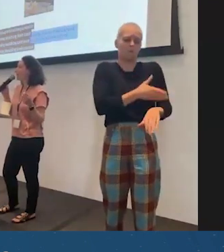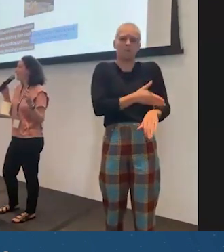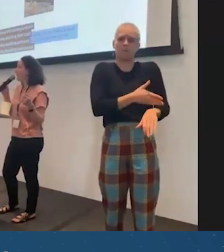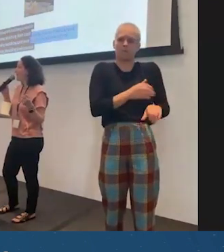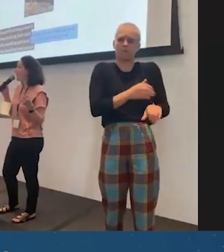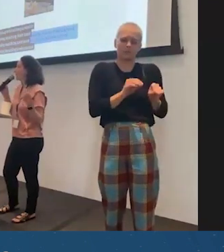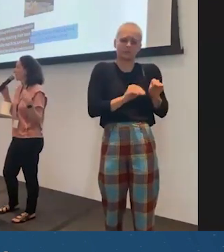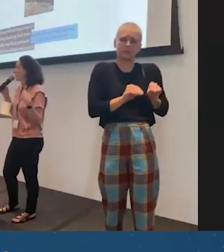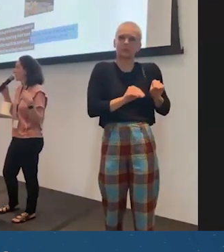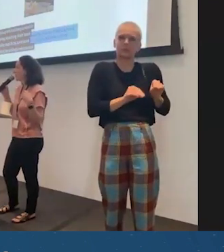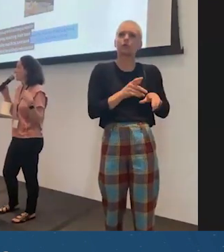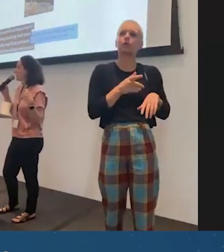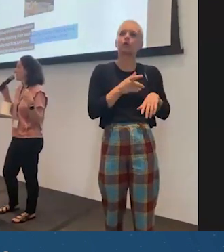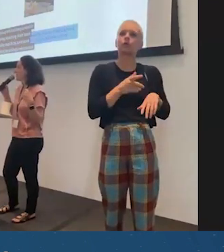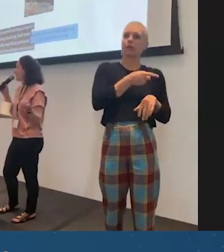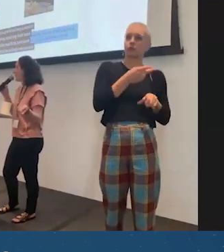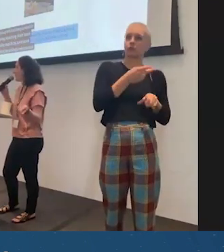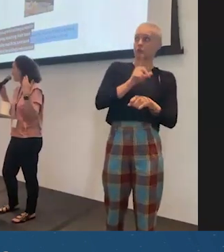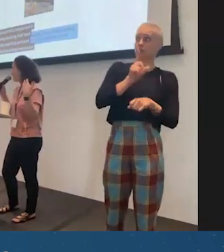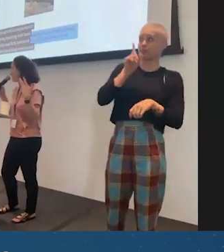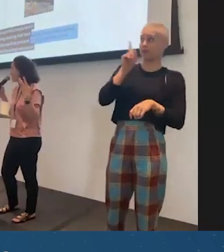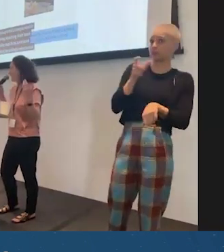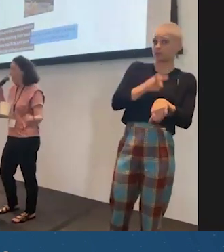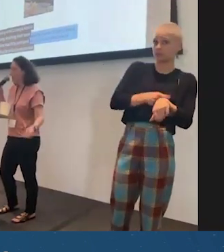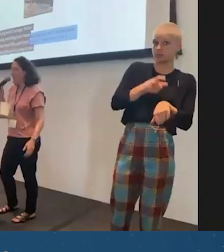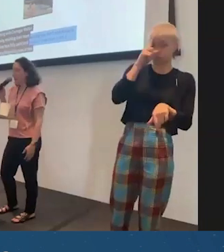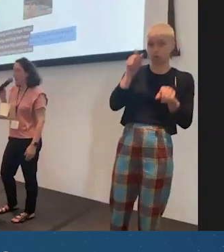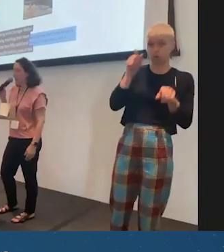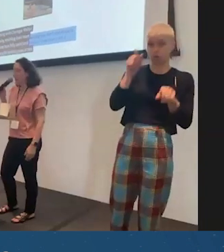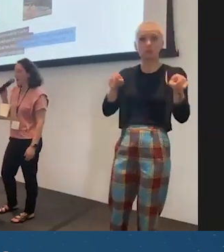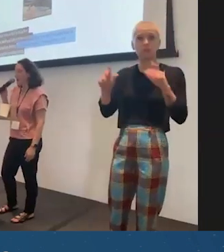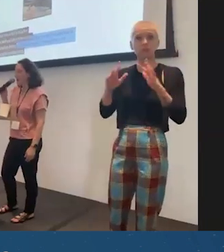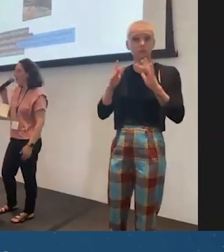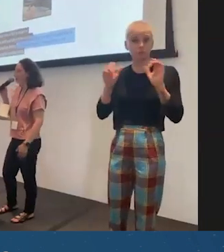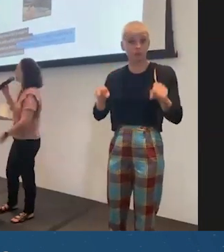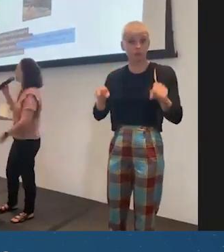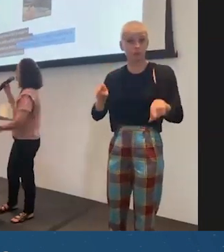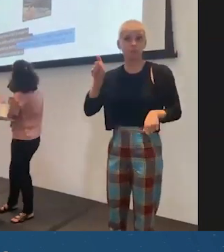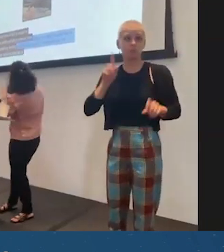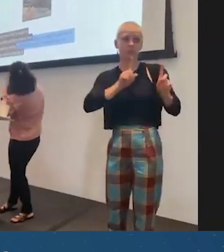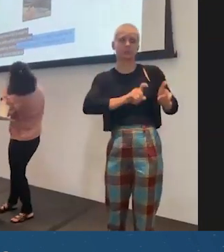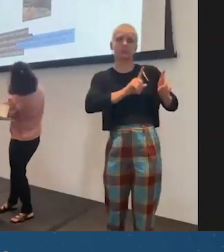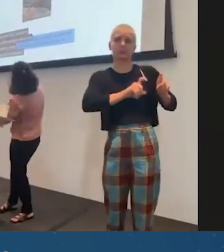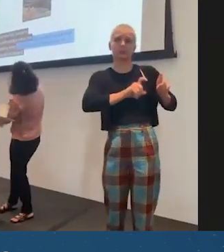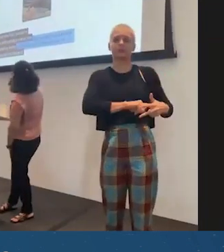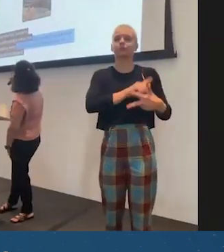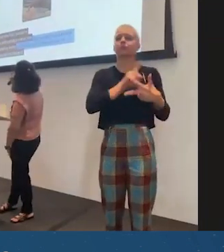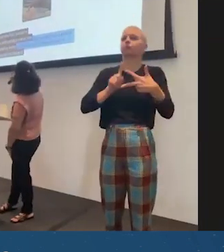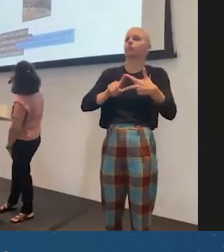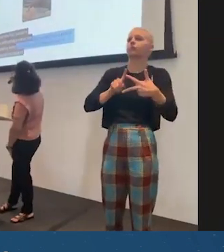to regain controls virtually. And in the middle, there's an example